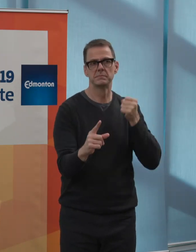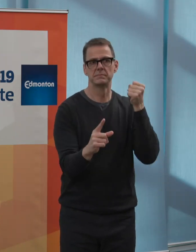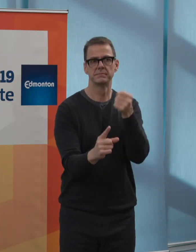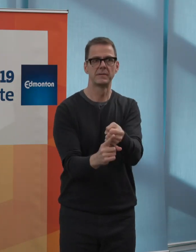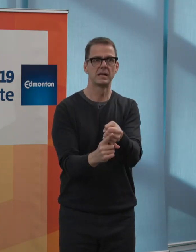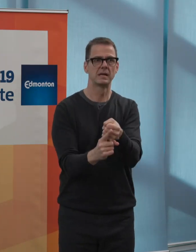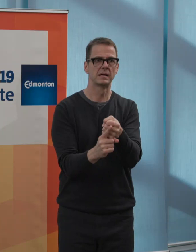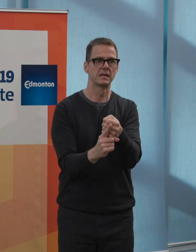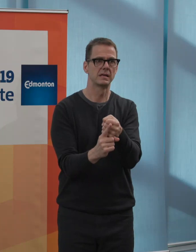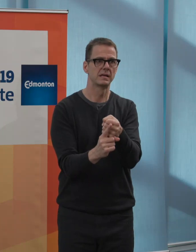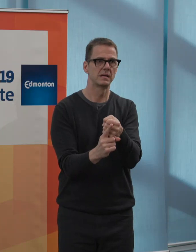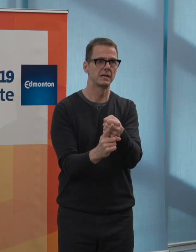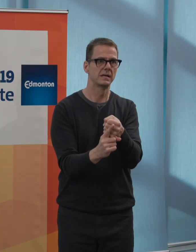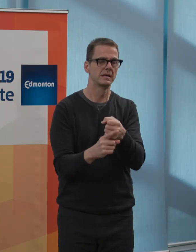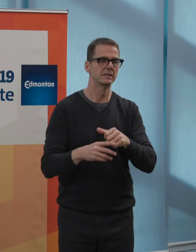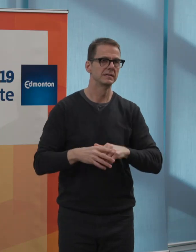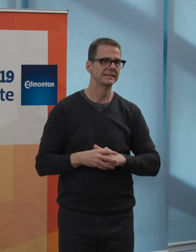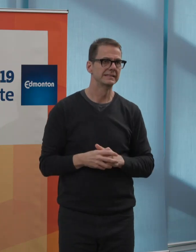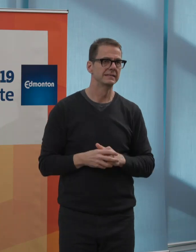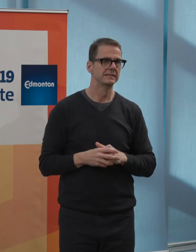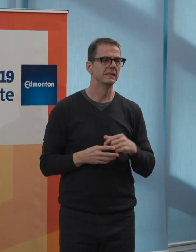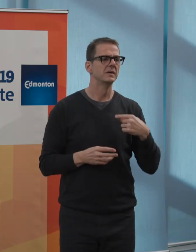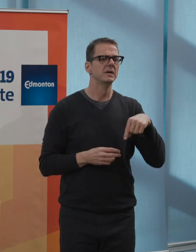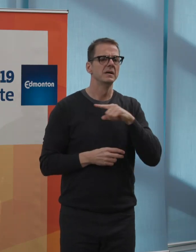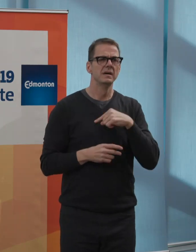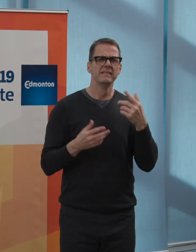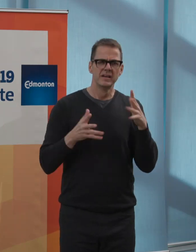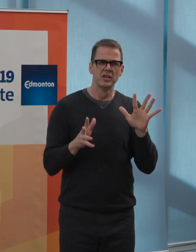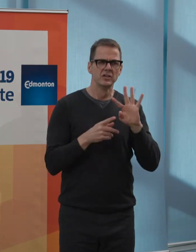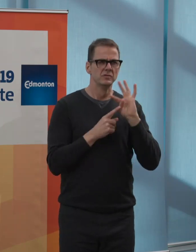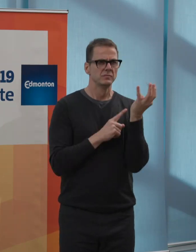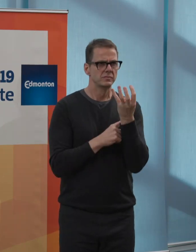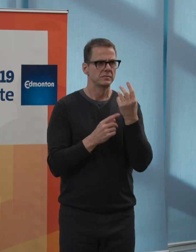to acknowledge their willingness to have difficult conversations and to be